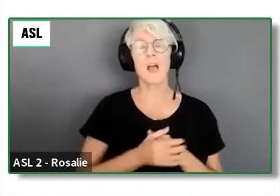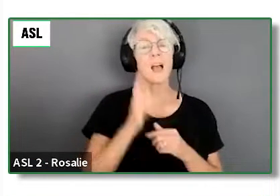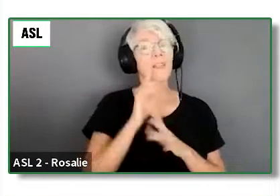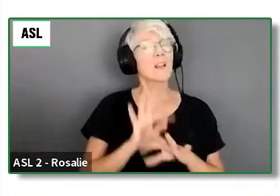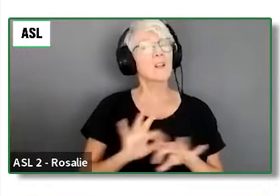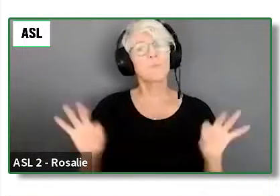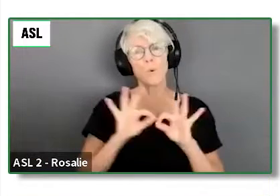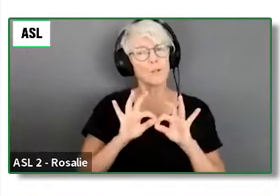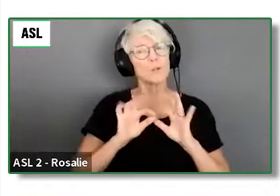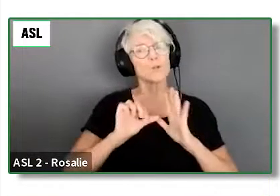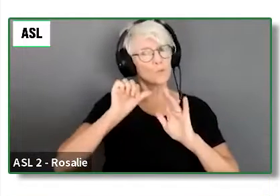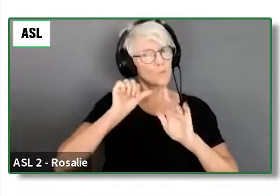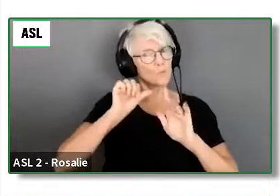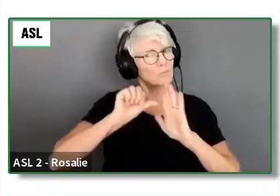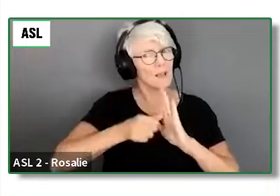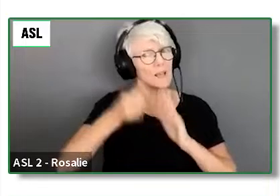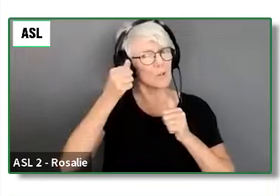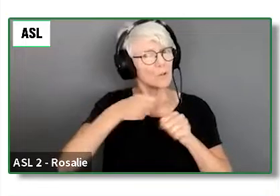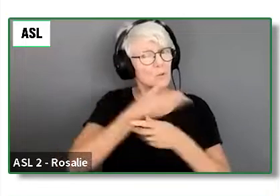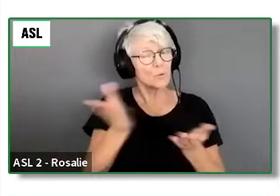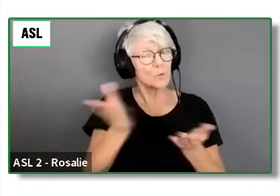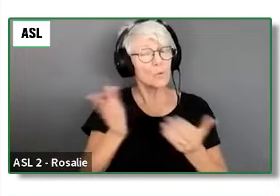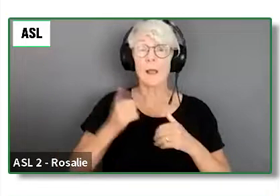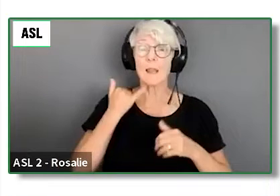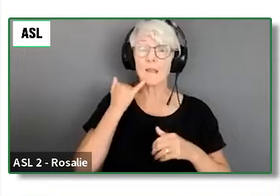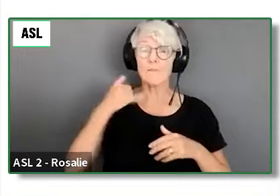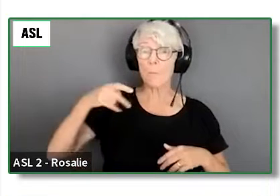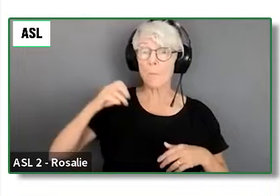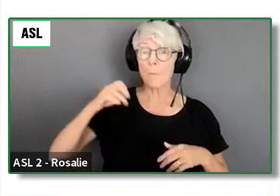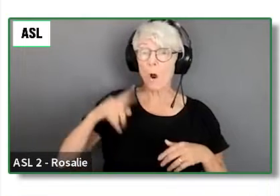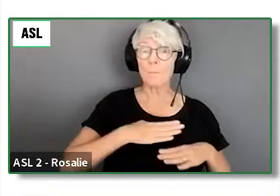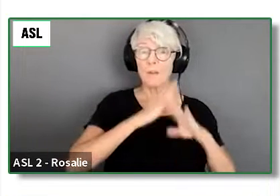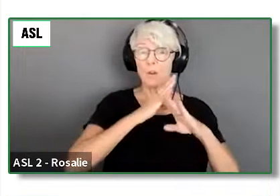that when there are barriers to parks well everything for that matter uh